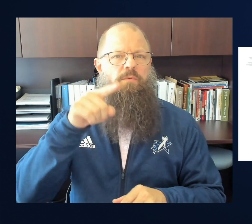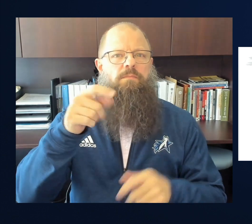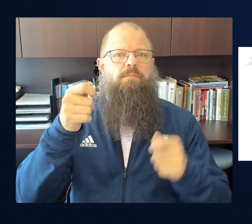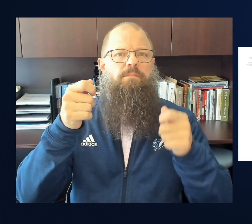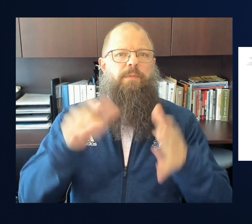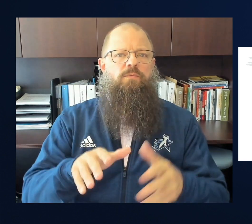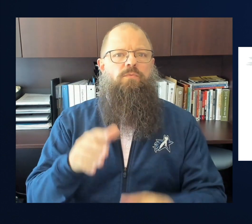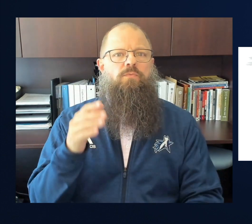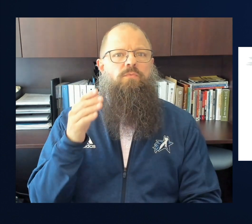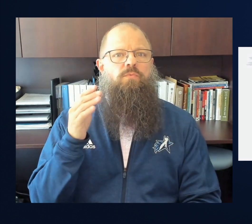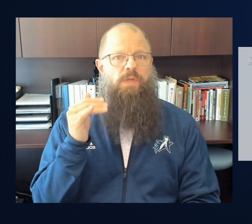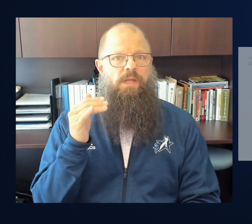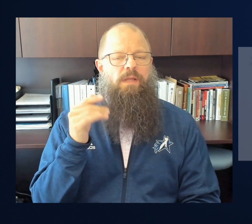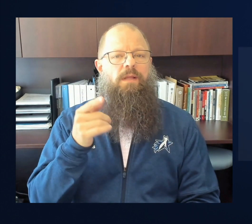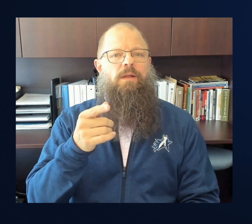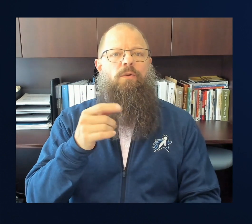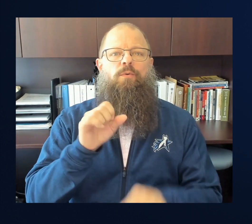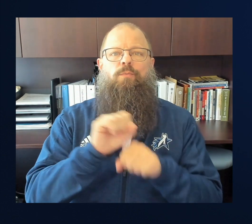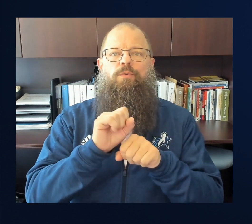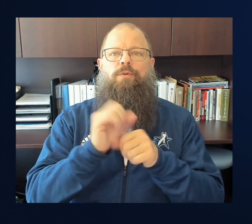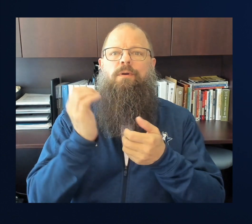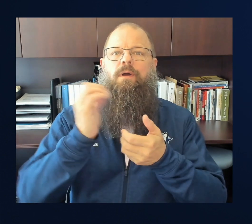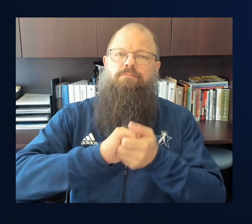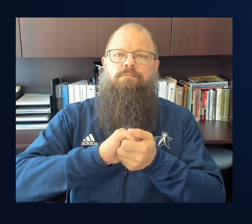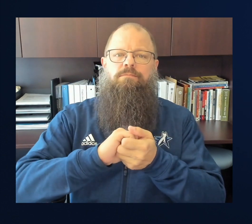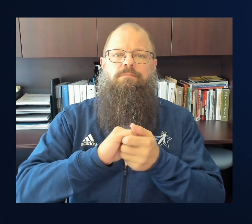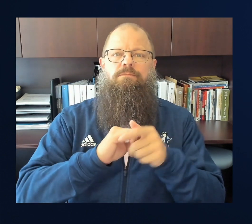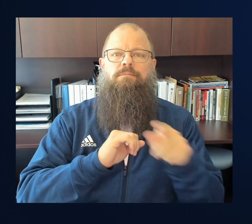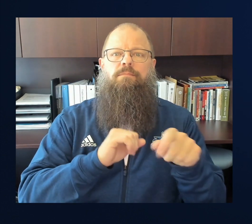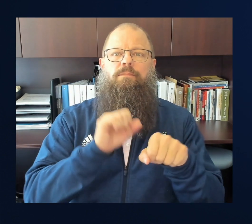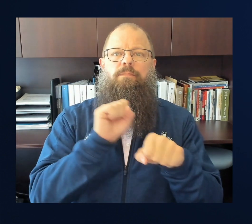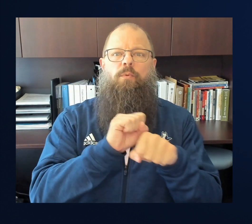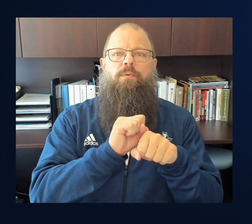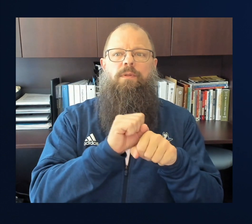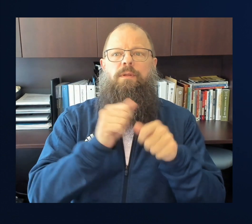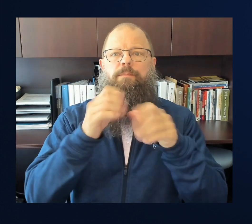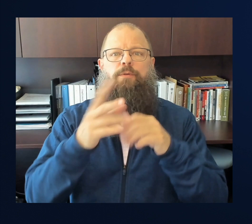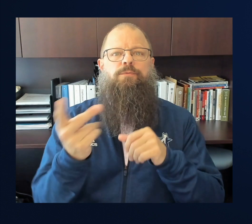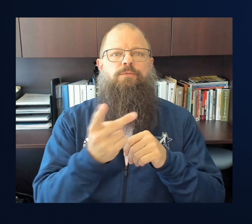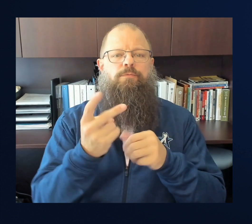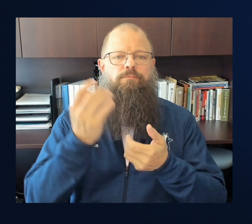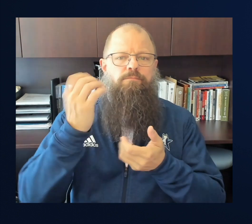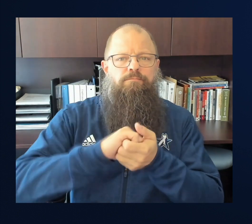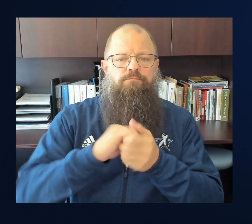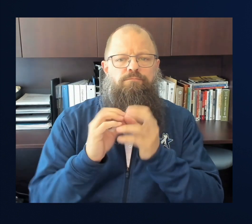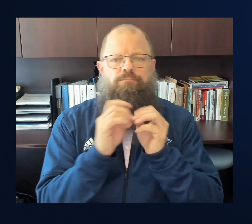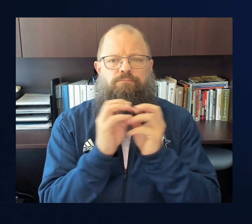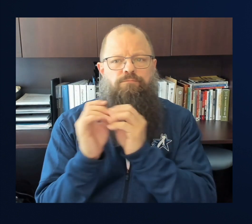a great tool for managers because again it's all about fostering collaboration between